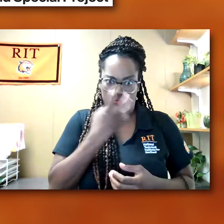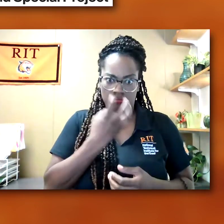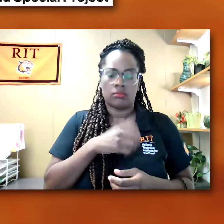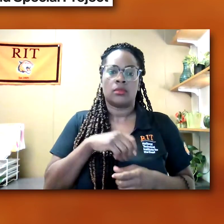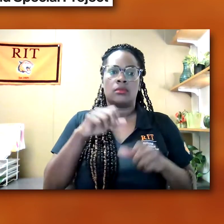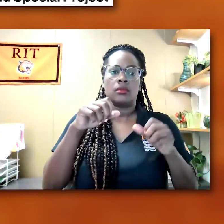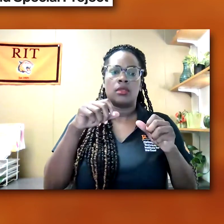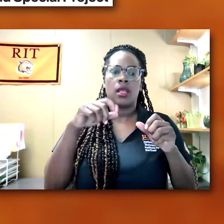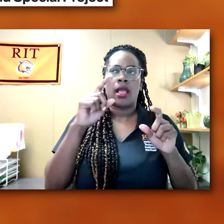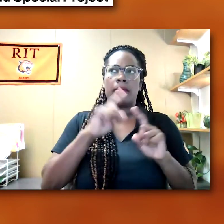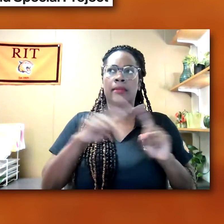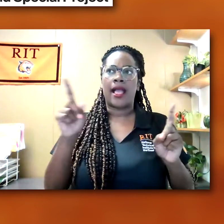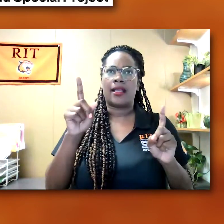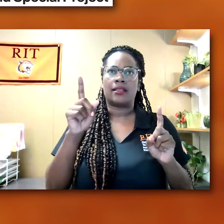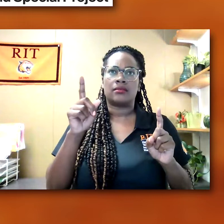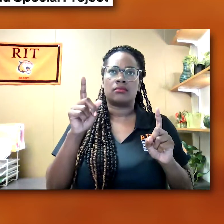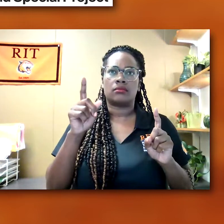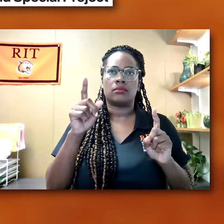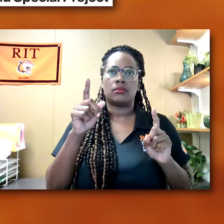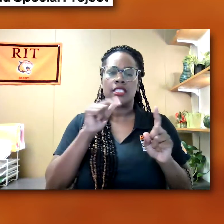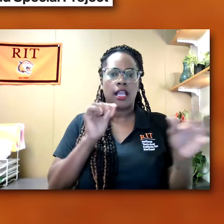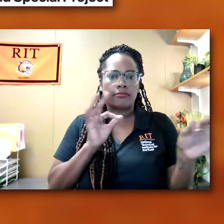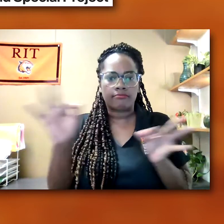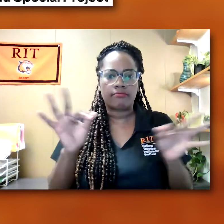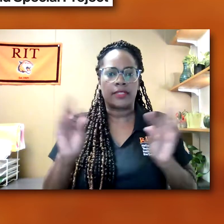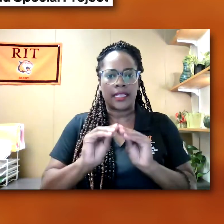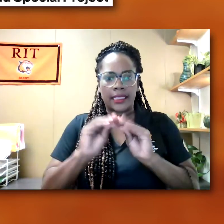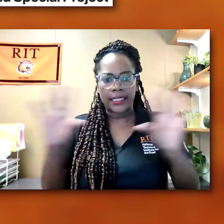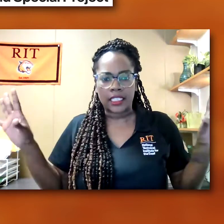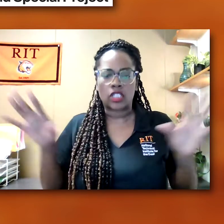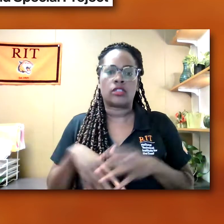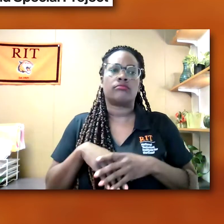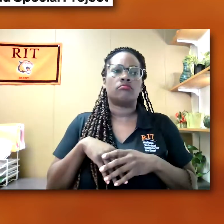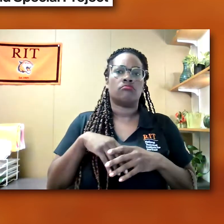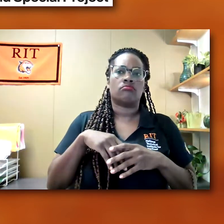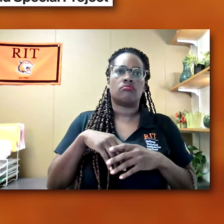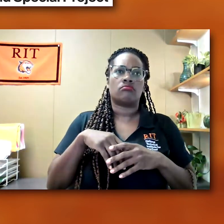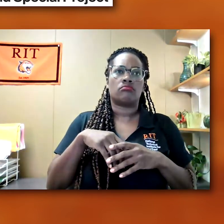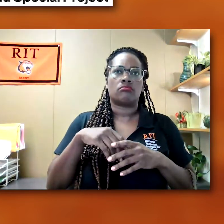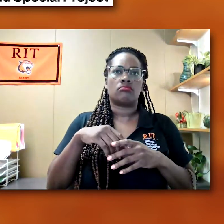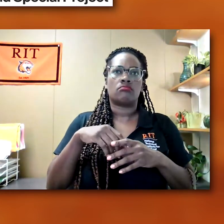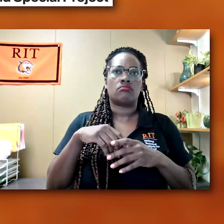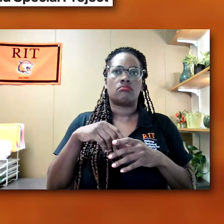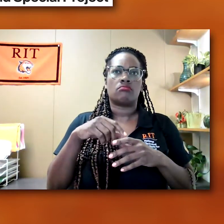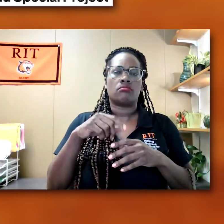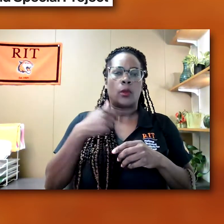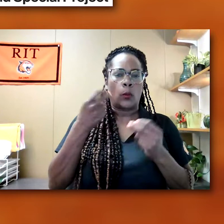My video was amazing, and I explained it very clearly.